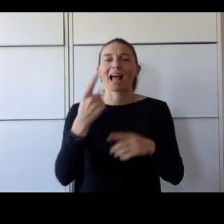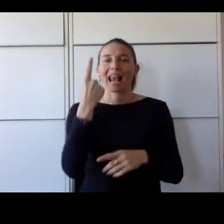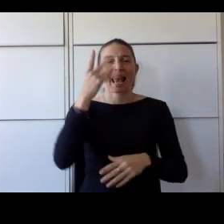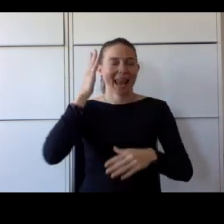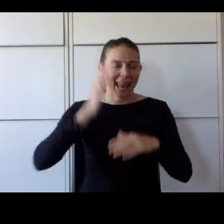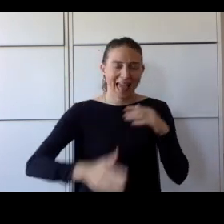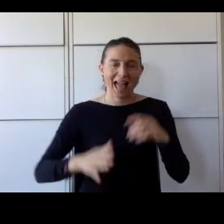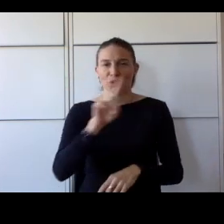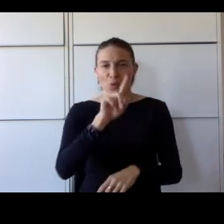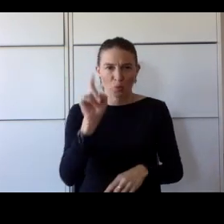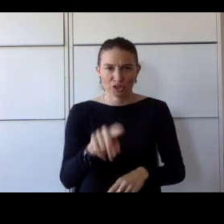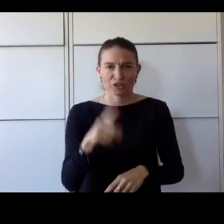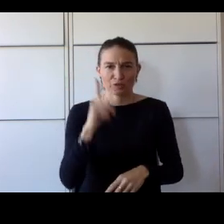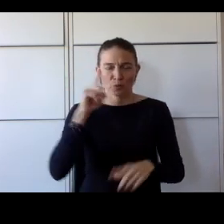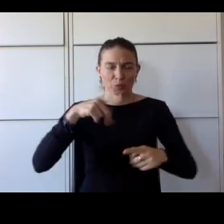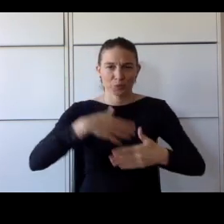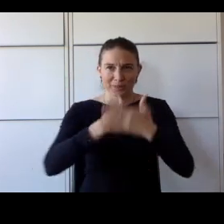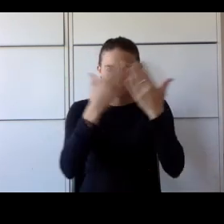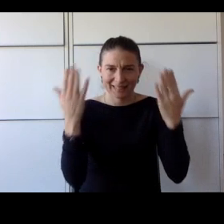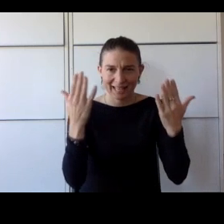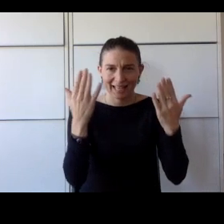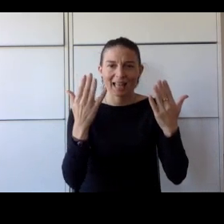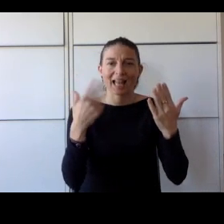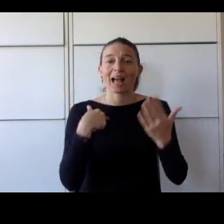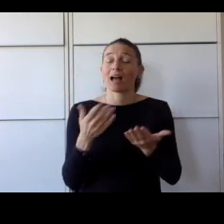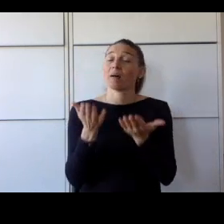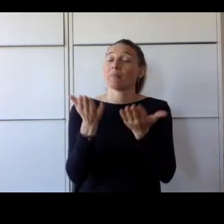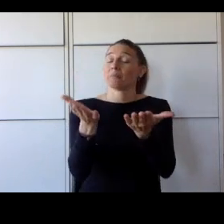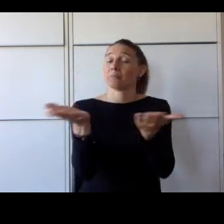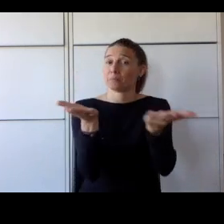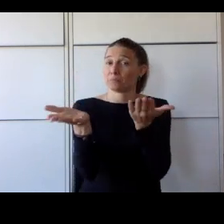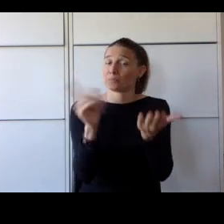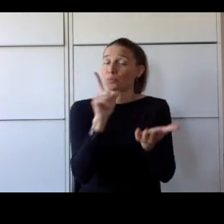This is the last one. I'll leave it up to you whoever wants to take it.